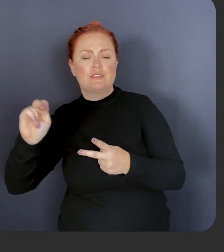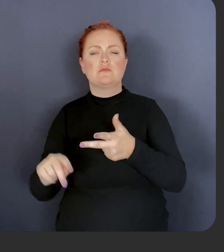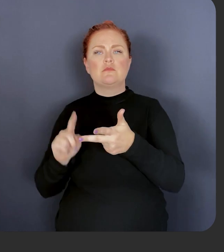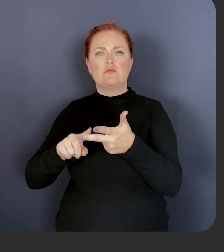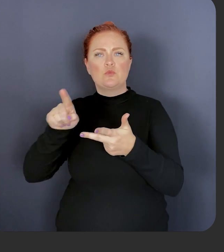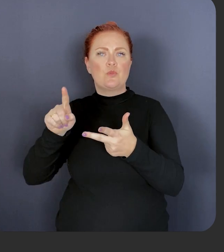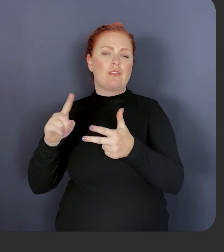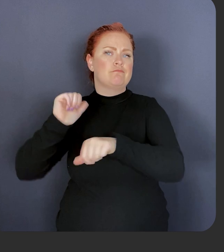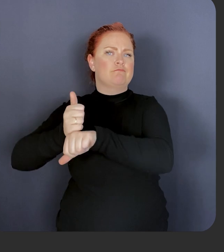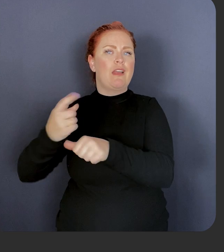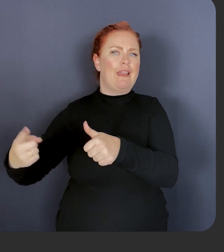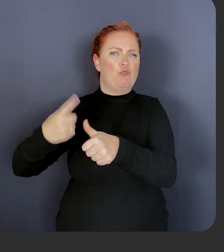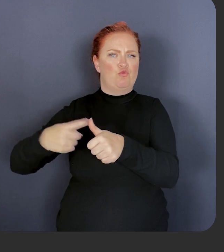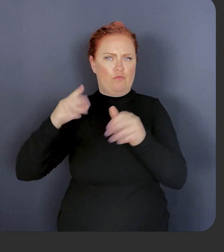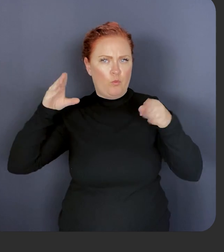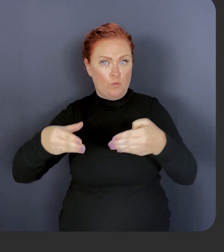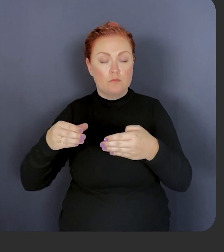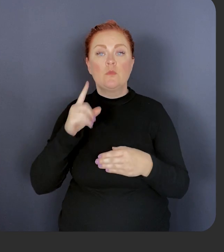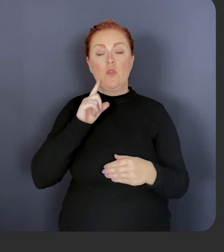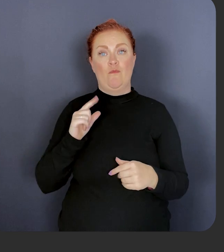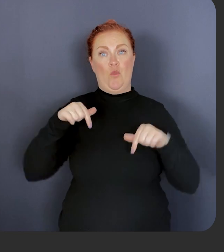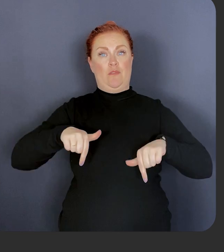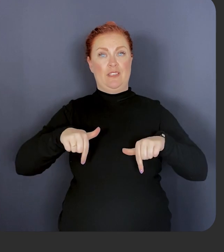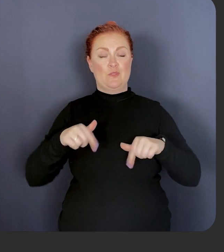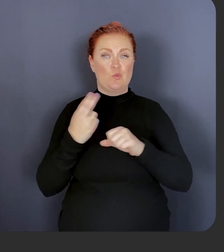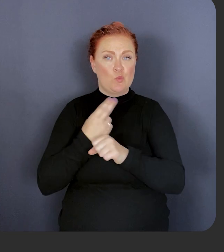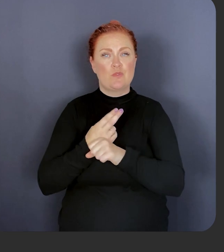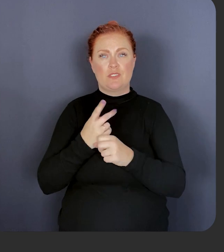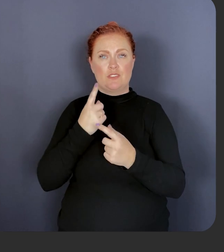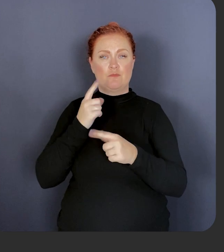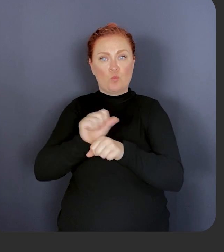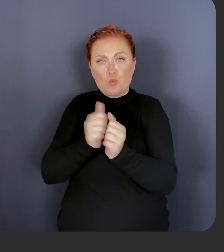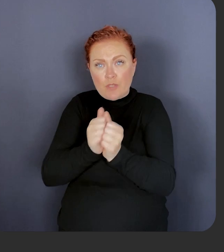indicating initial focus. So for the use of this codelab, all I'm going to be doing